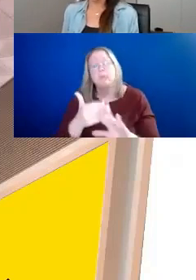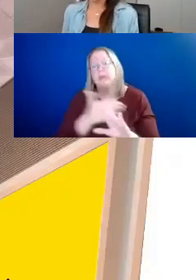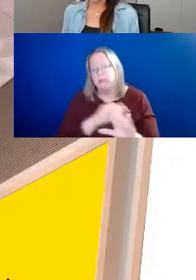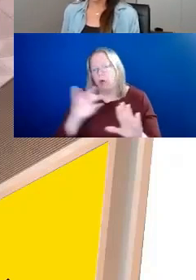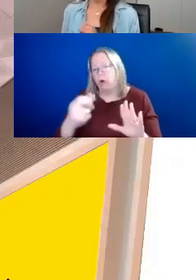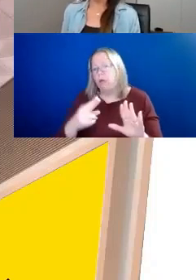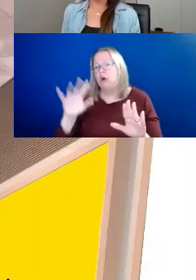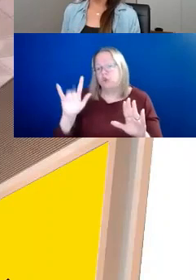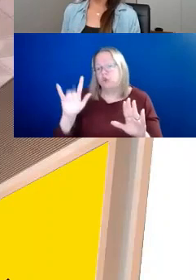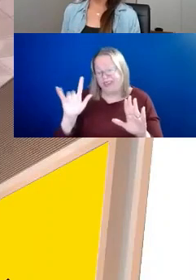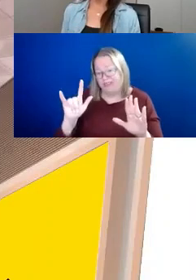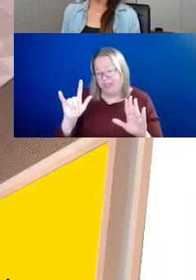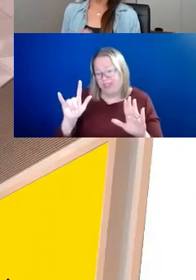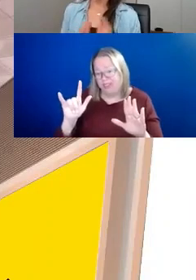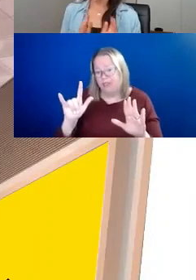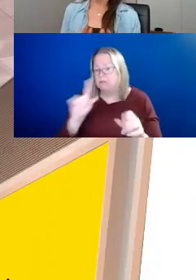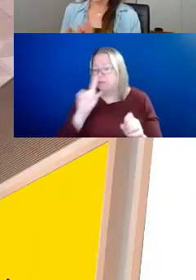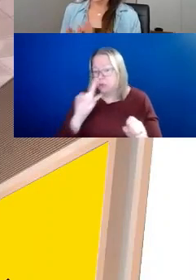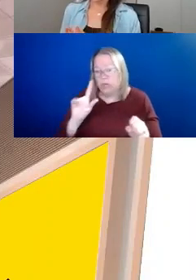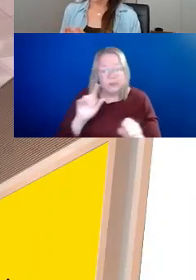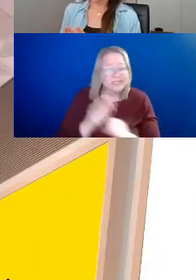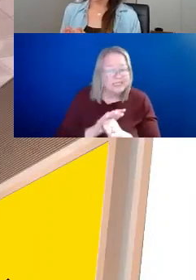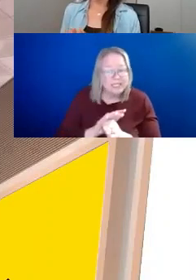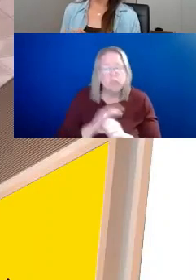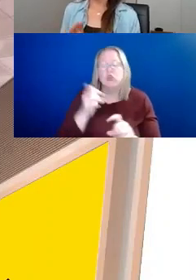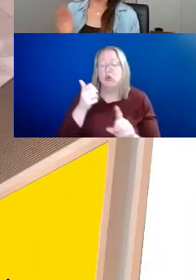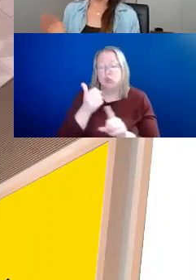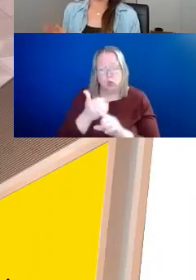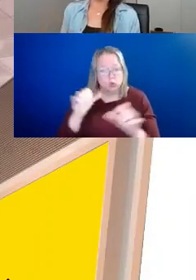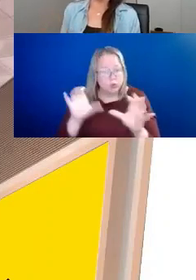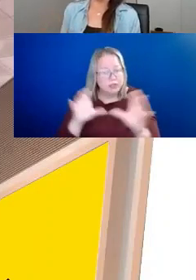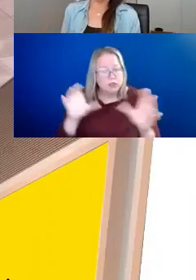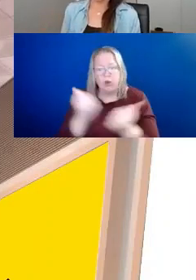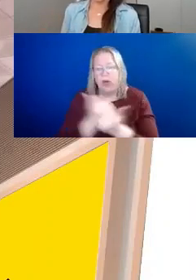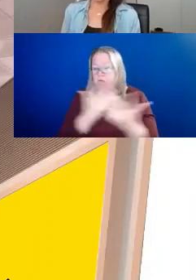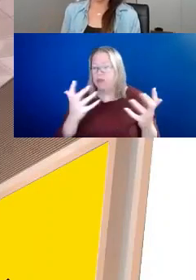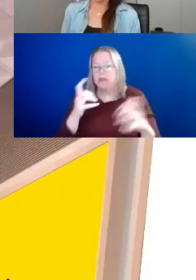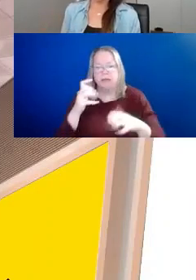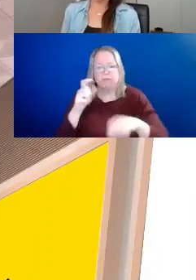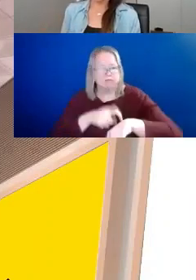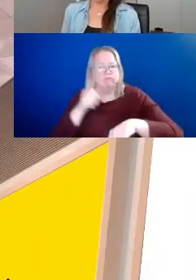12:57:21 to guarantee that you have your credentials in line for your present 12:57:27 timeslot. 12:57:34